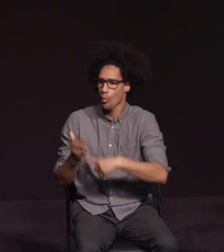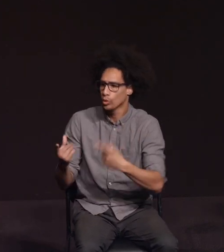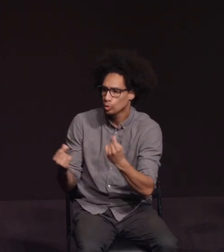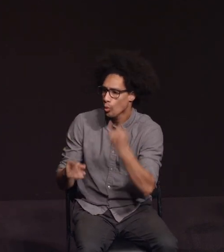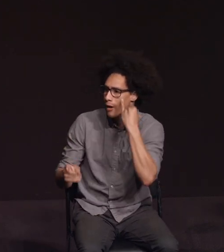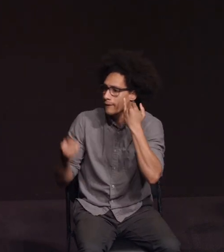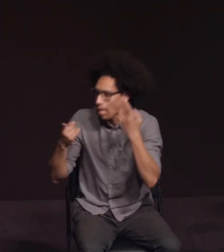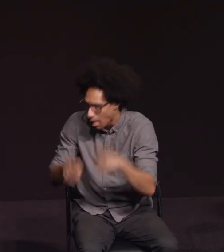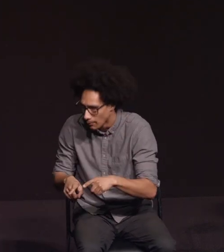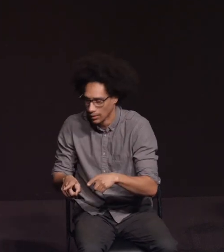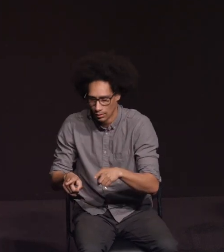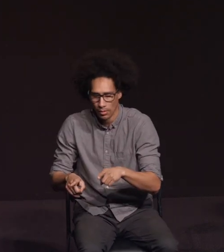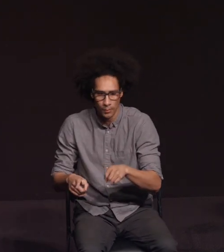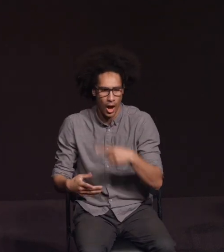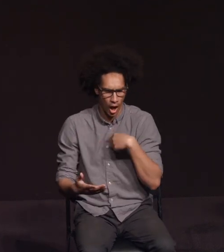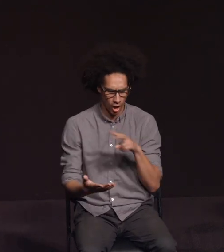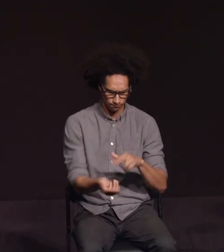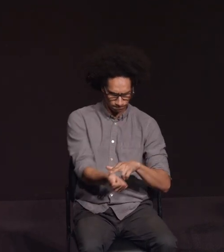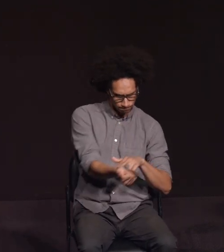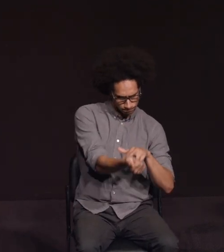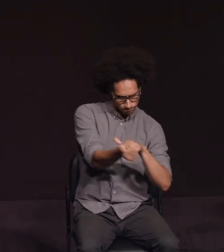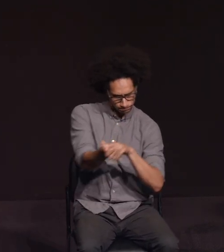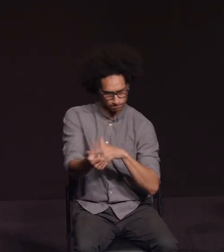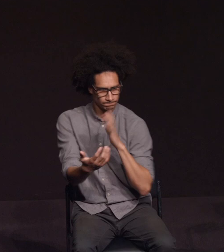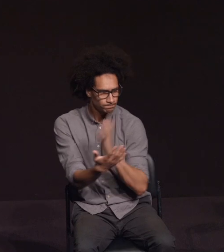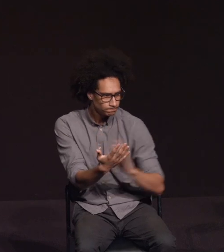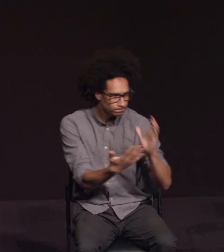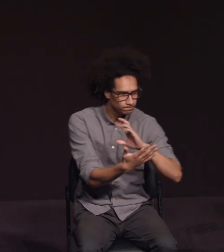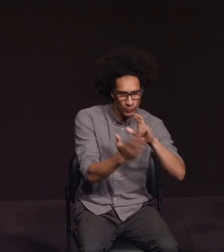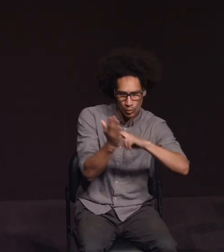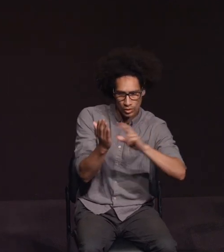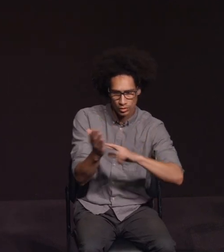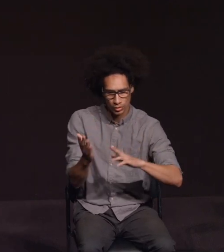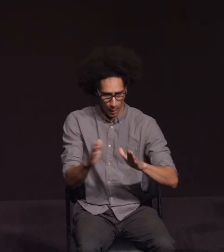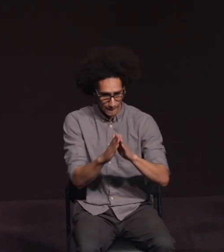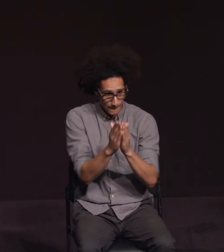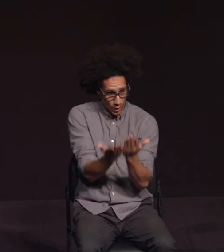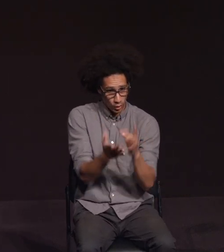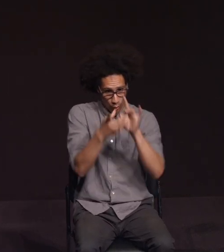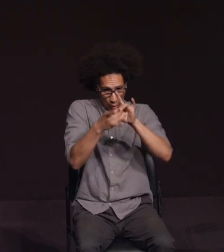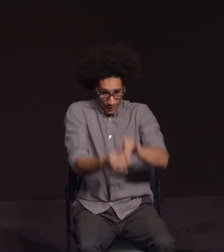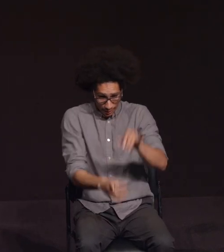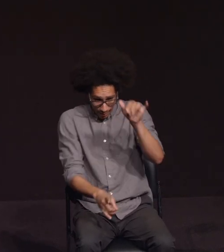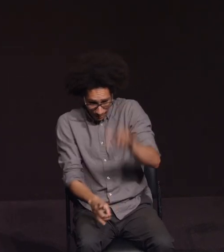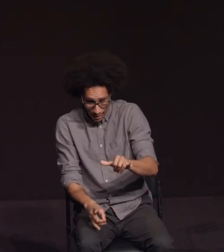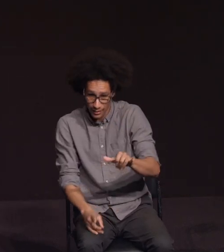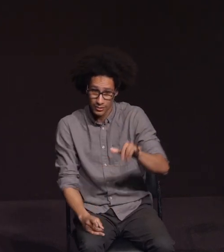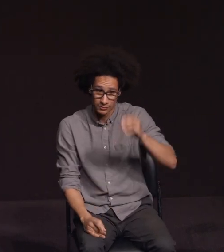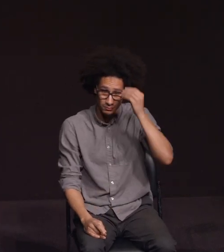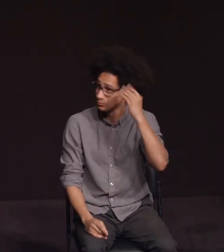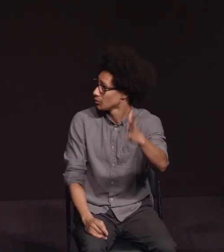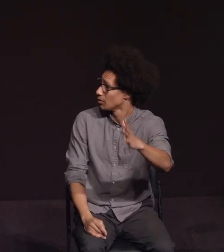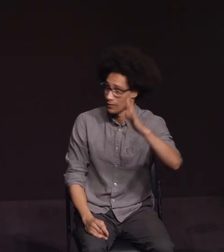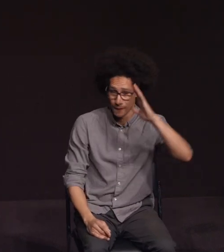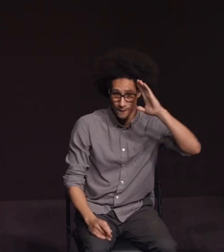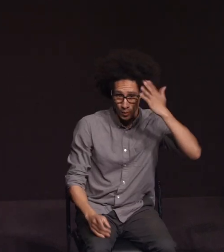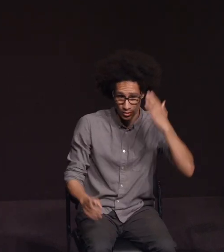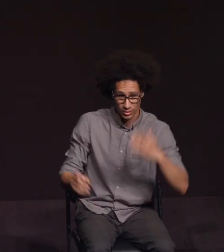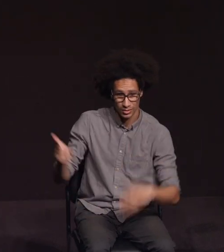And I looked at the landscape of books that are out there and unfortunately this many, zero, depict